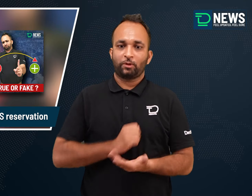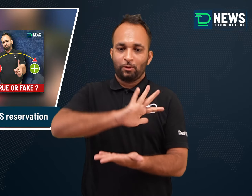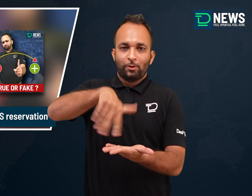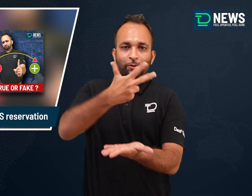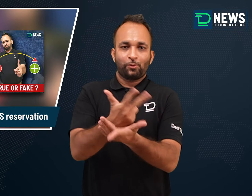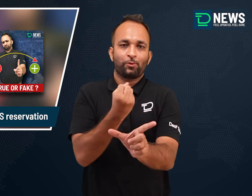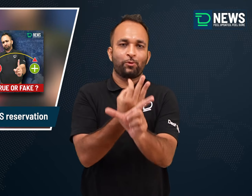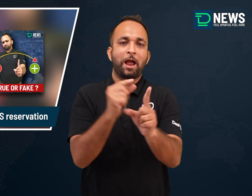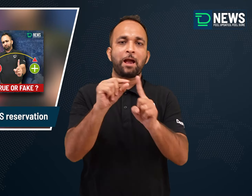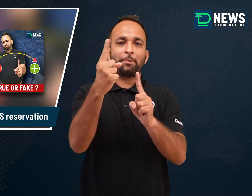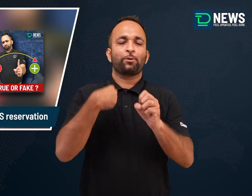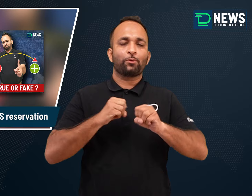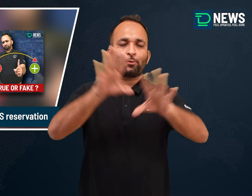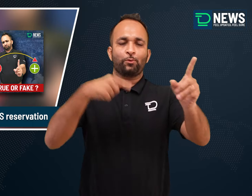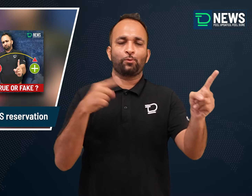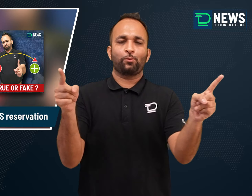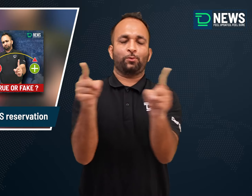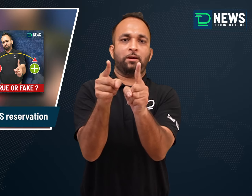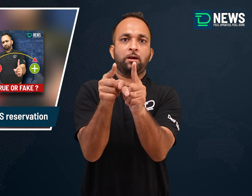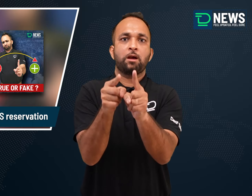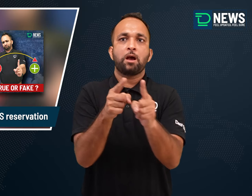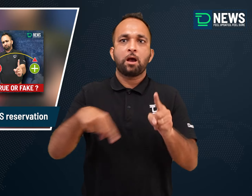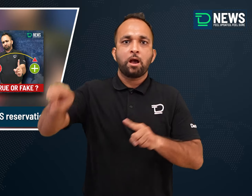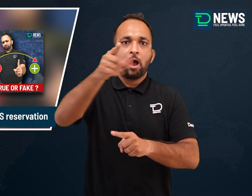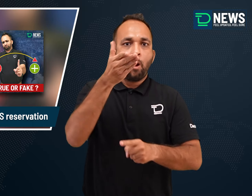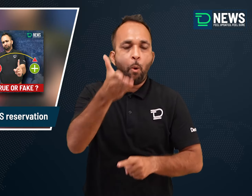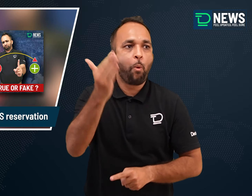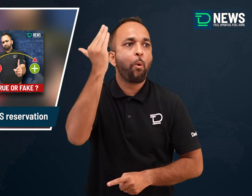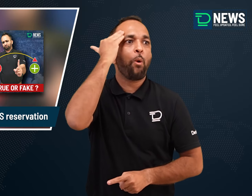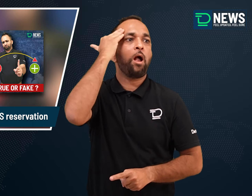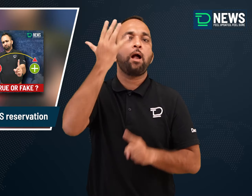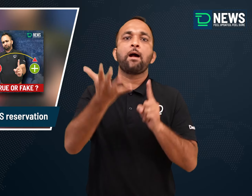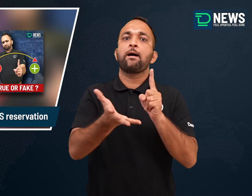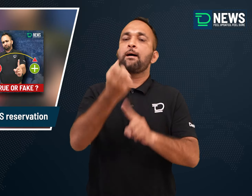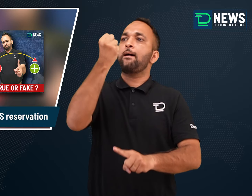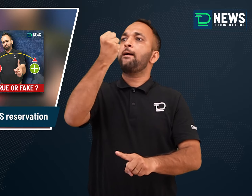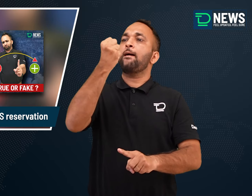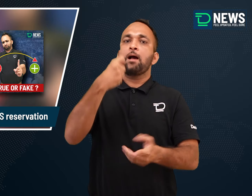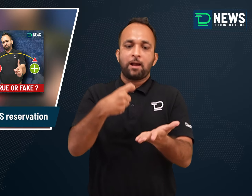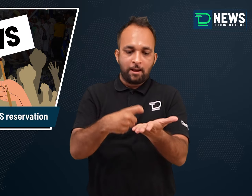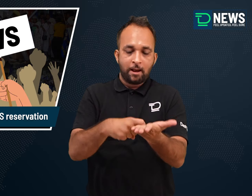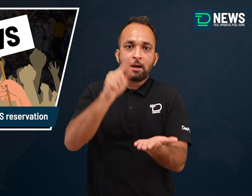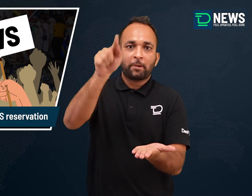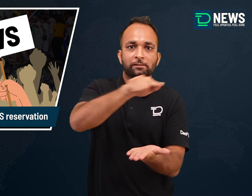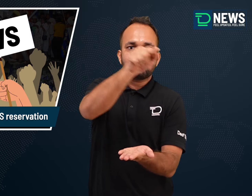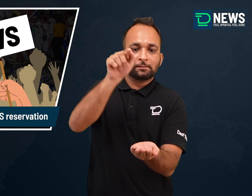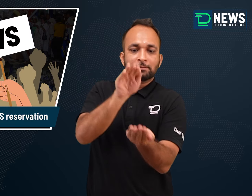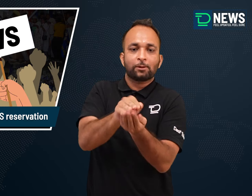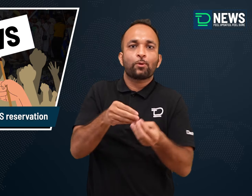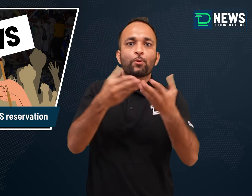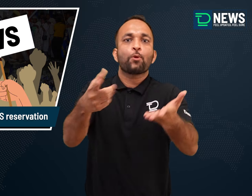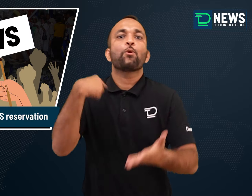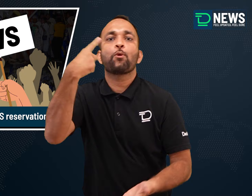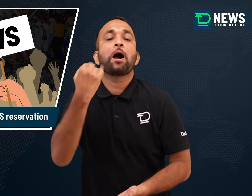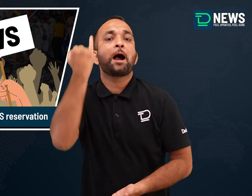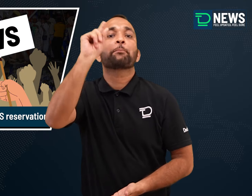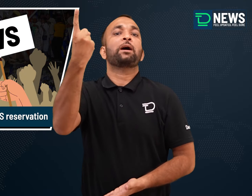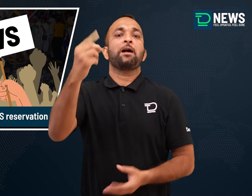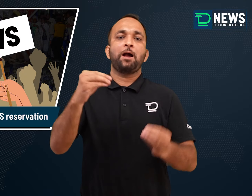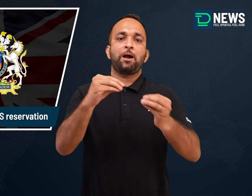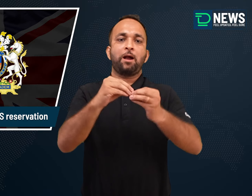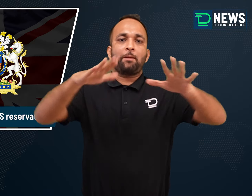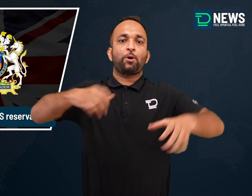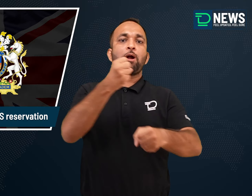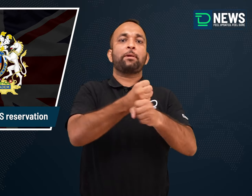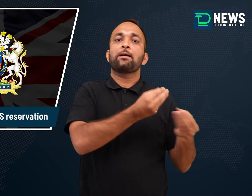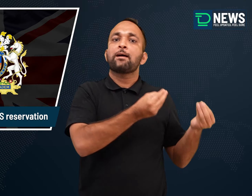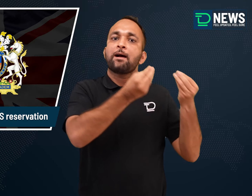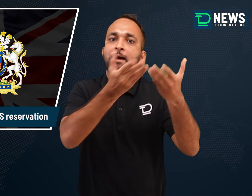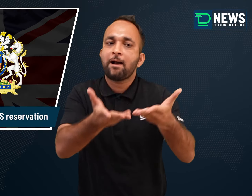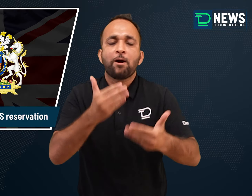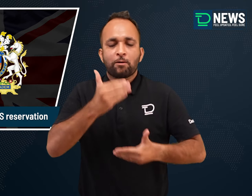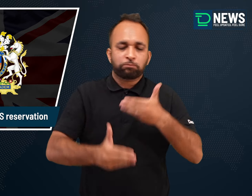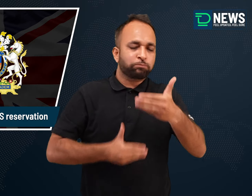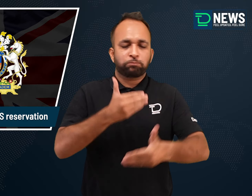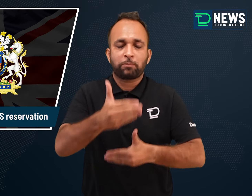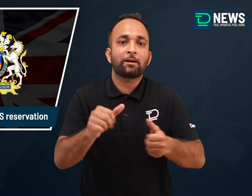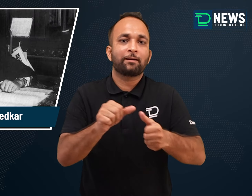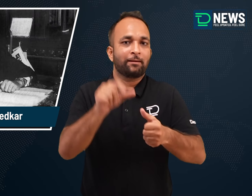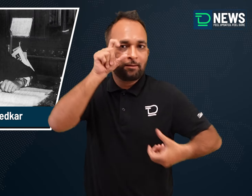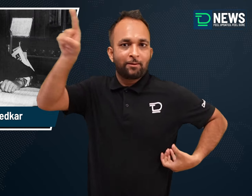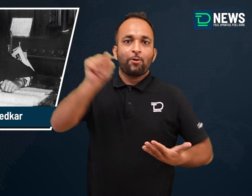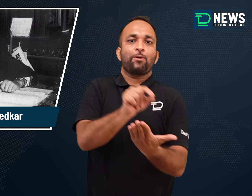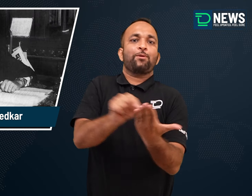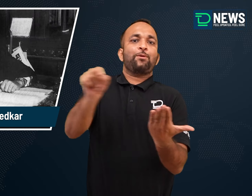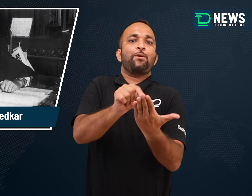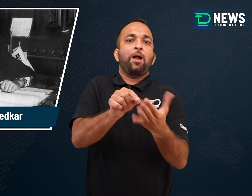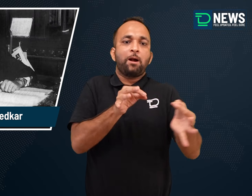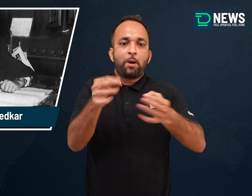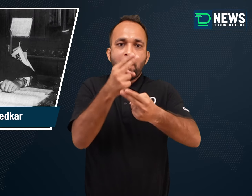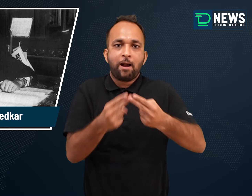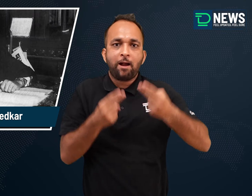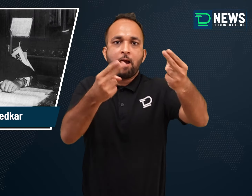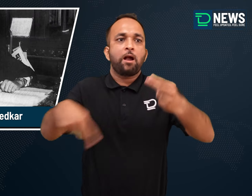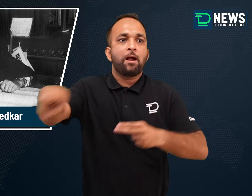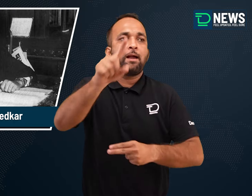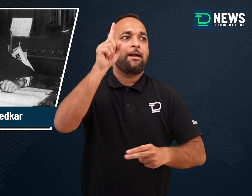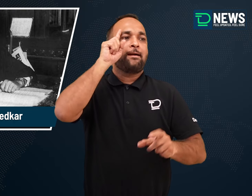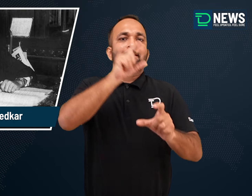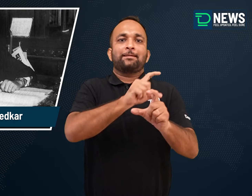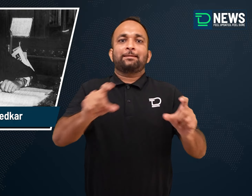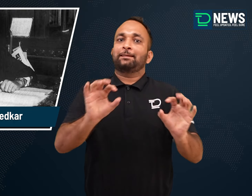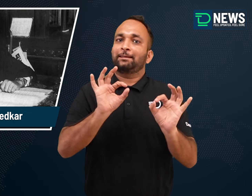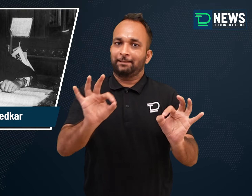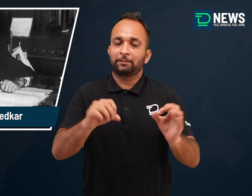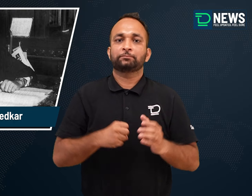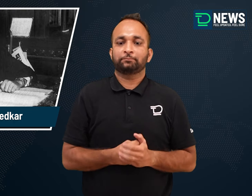Now we all know that reservation was introduced by the British government and why it was introduced.